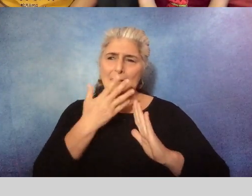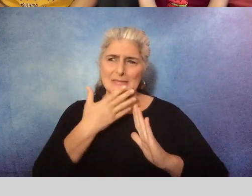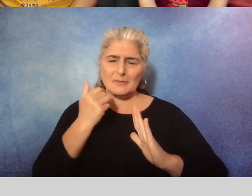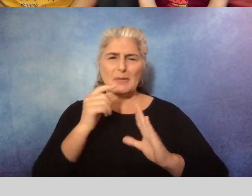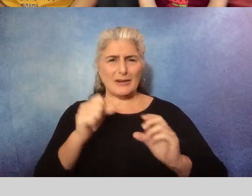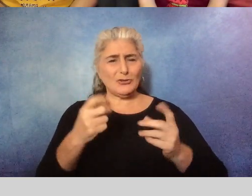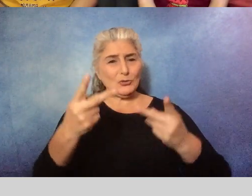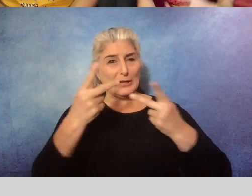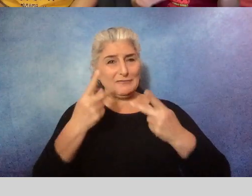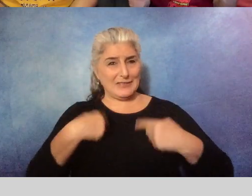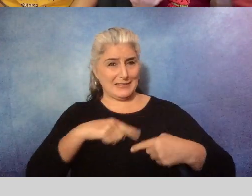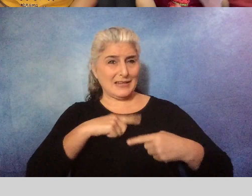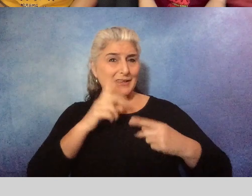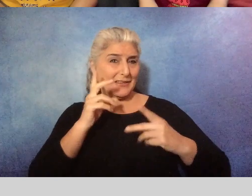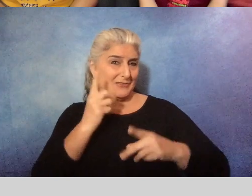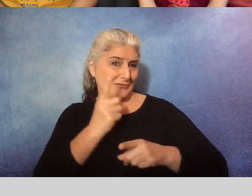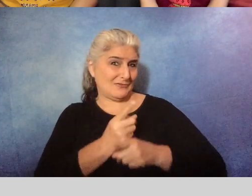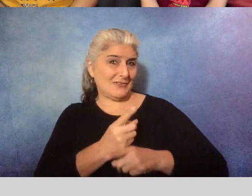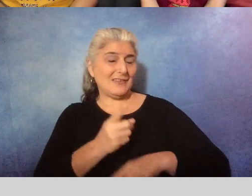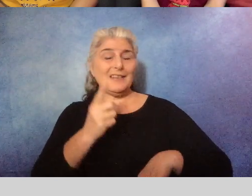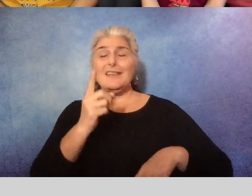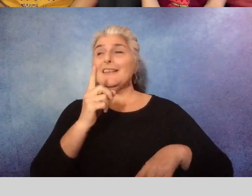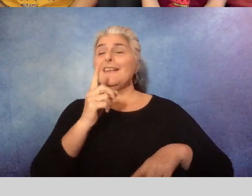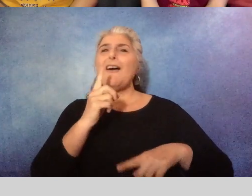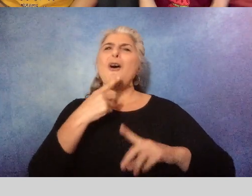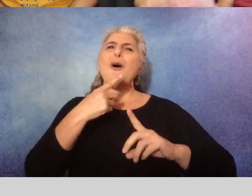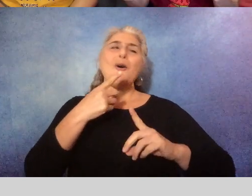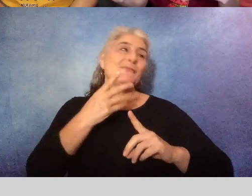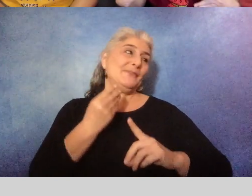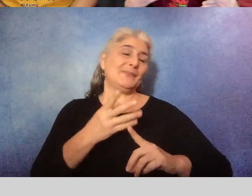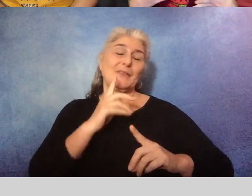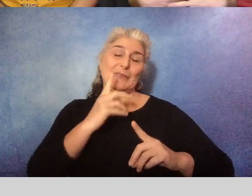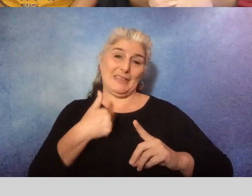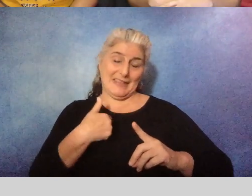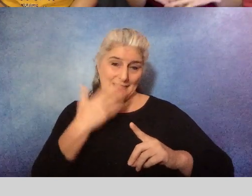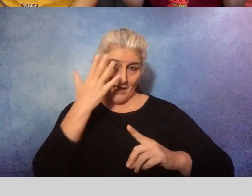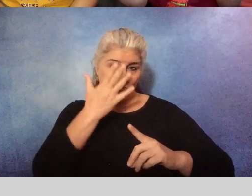And since I've mentioned that, we are in isolation.